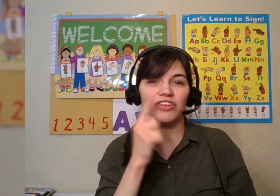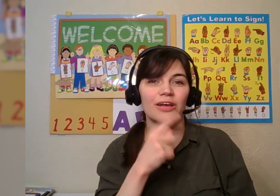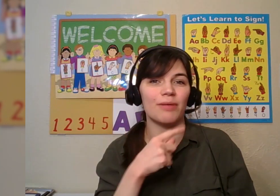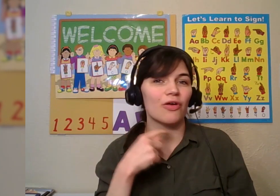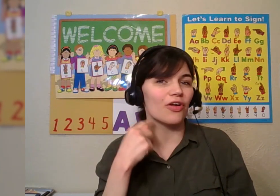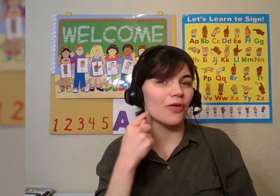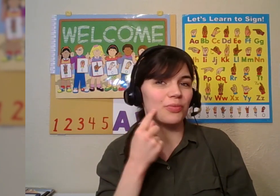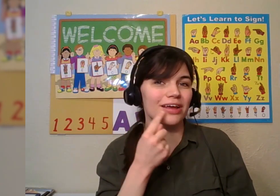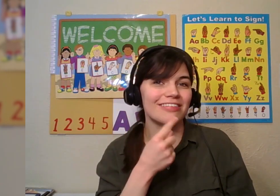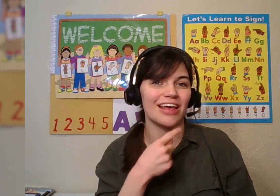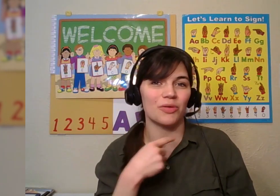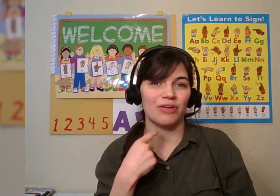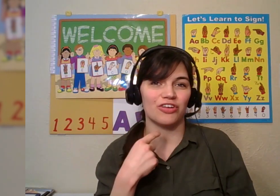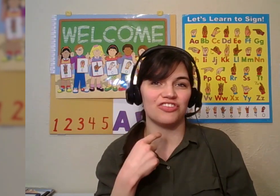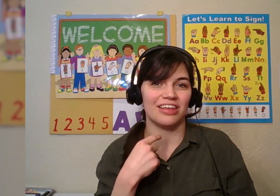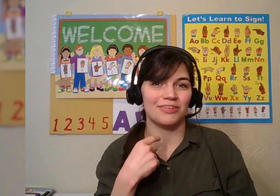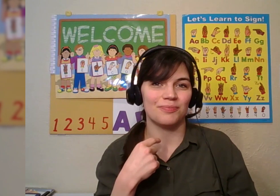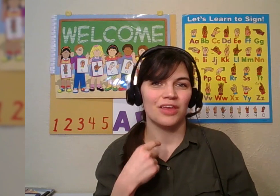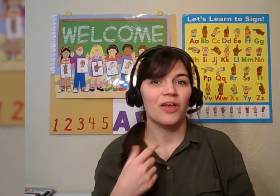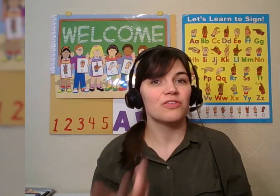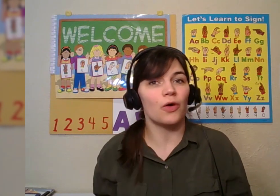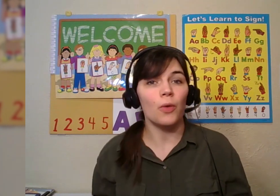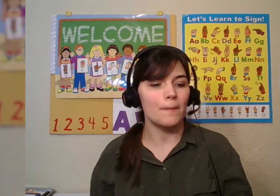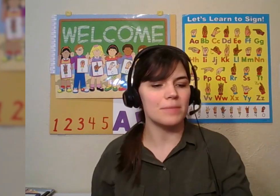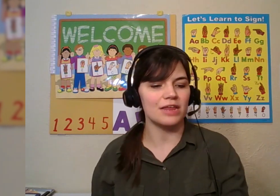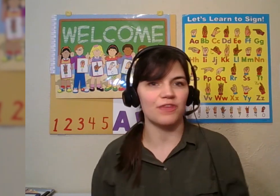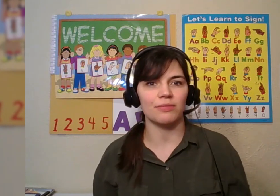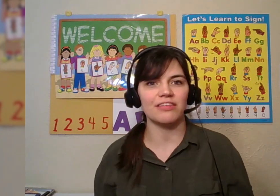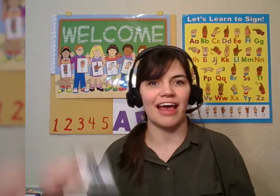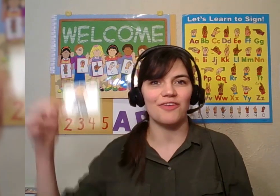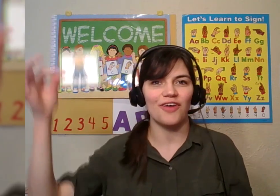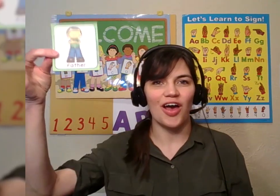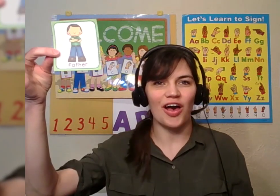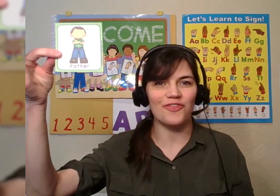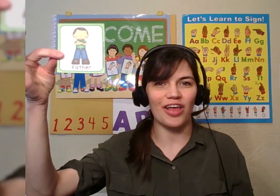talk about girls we're gonna sign around our chin. So many families have a father.